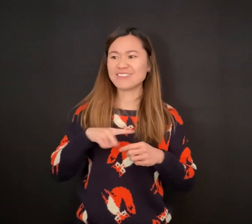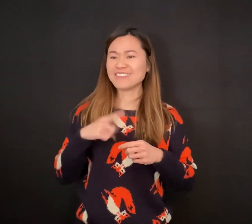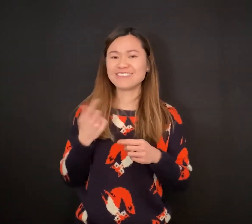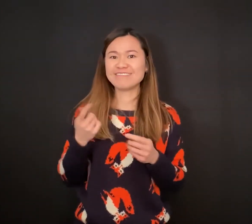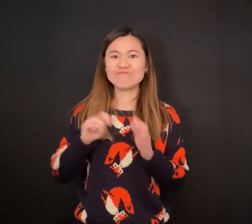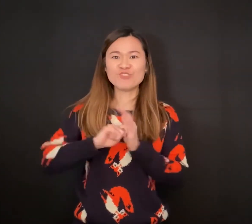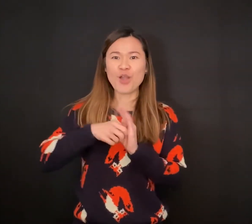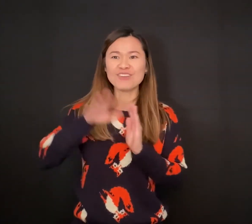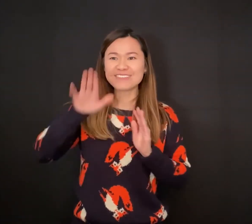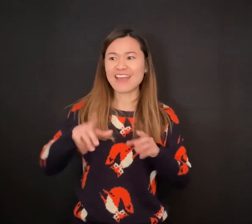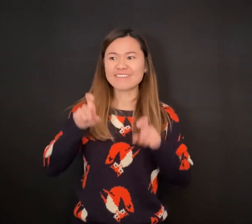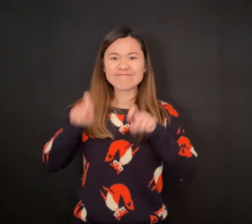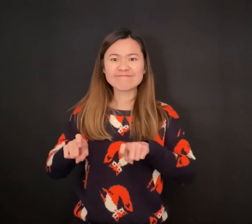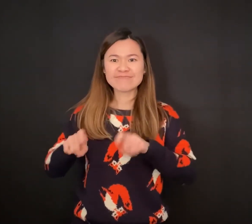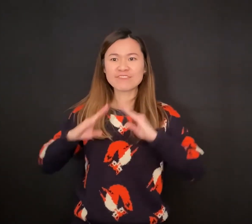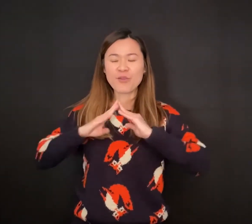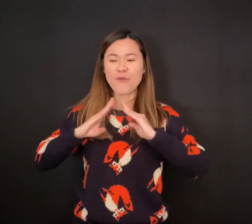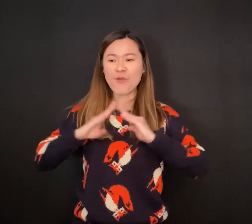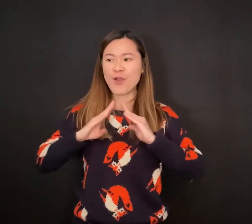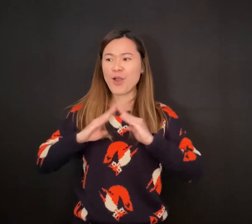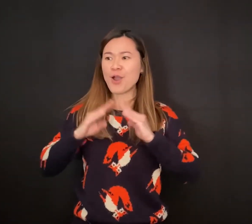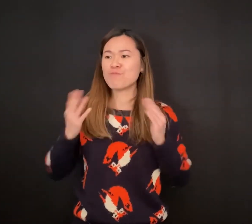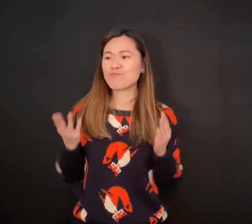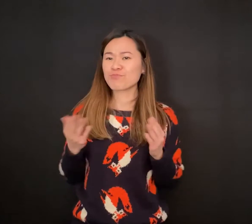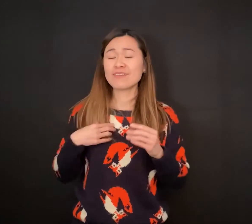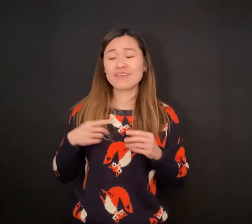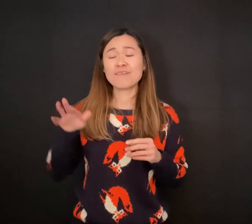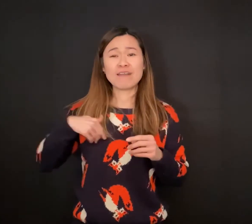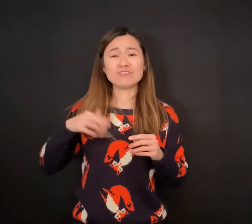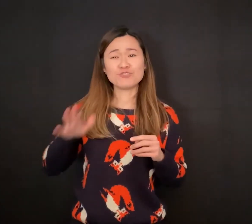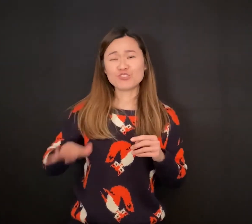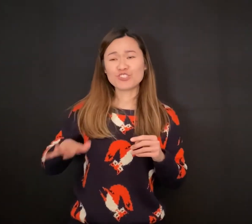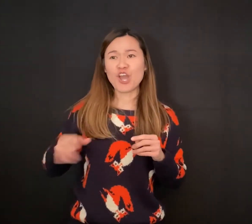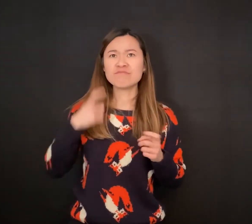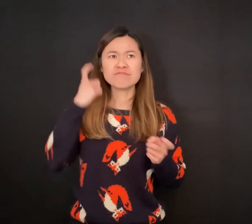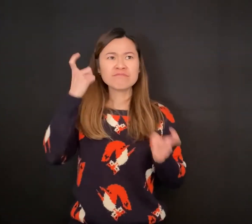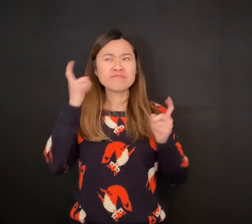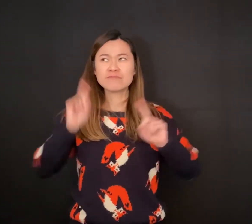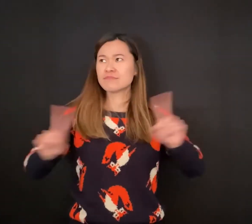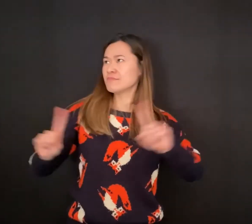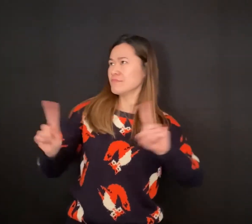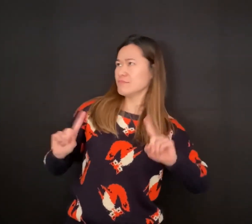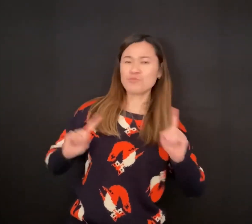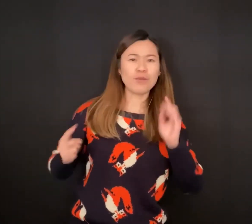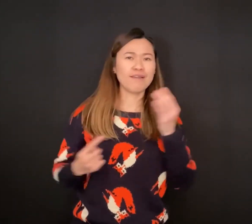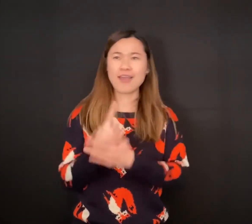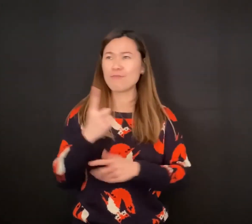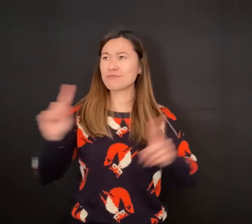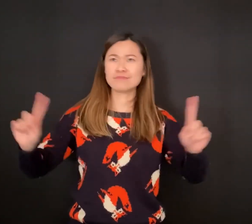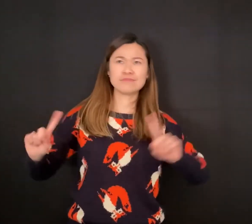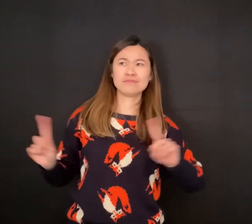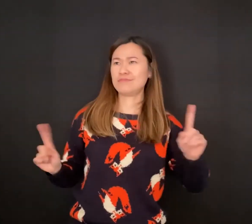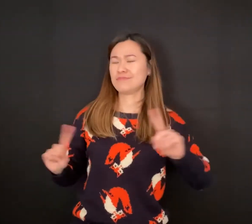because during lockdown we just stay in the house. The dog has been wondering whats going on.